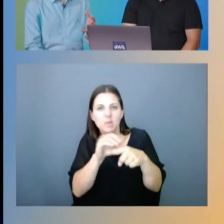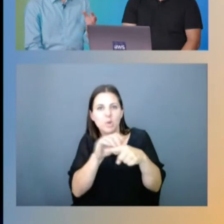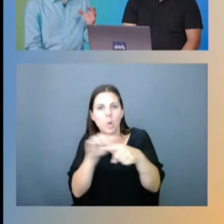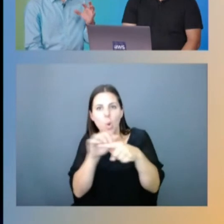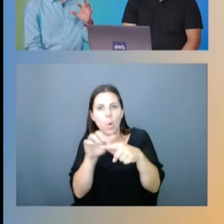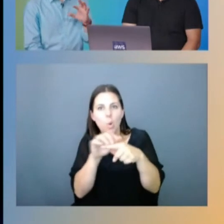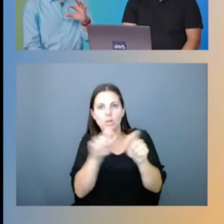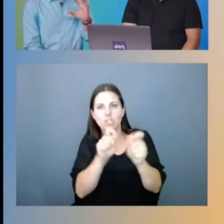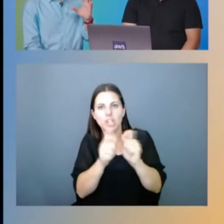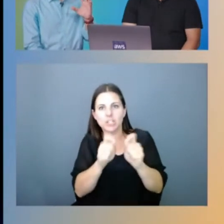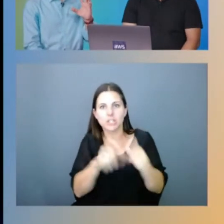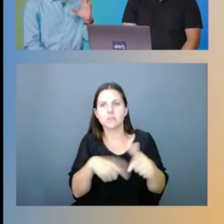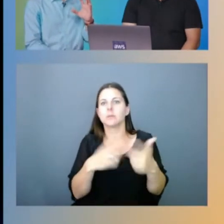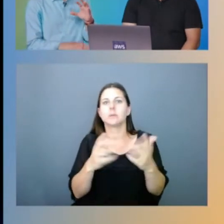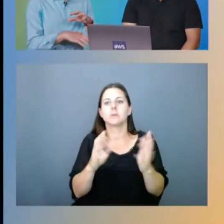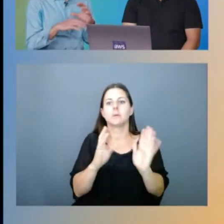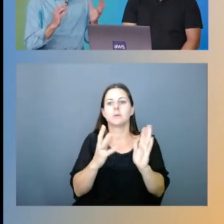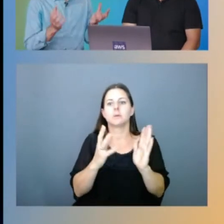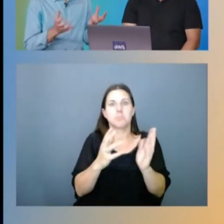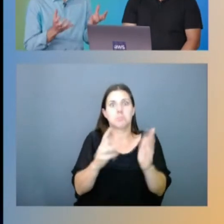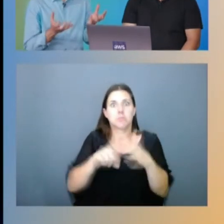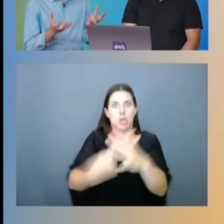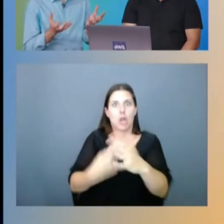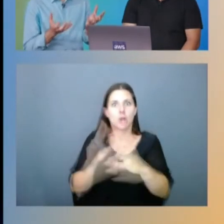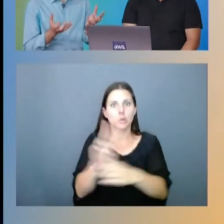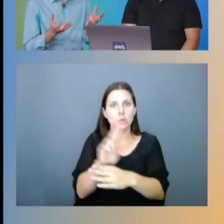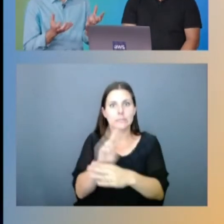So it's kind of creating a total ecosystem